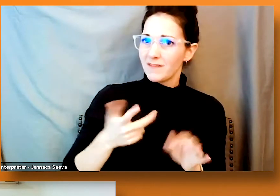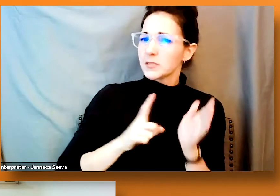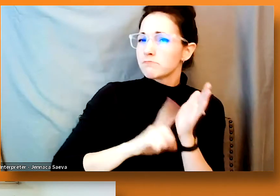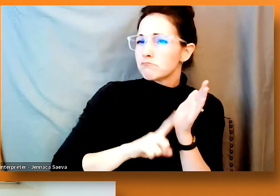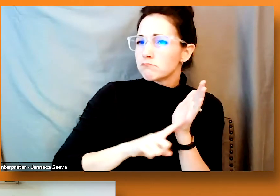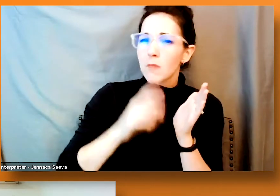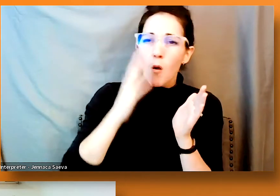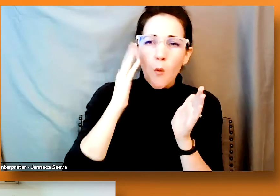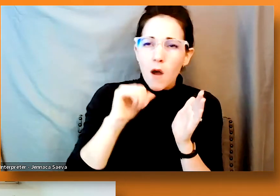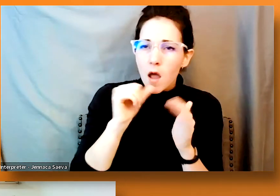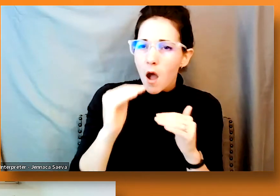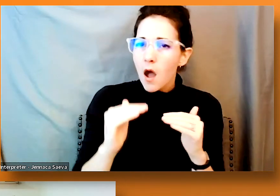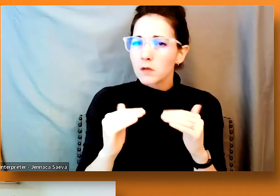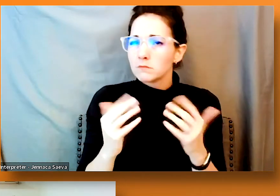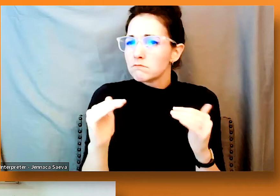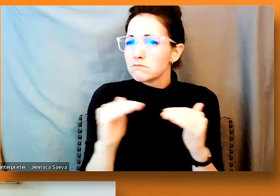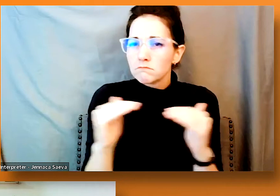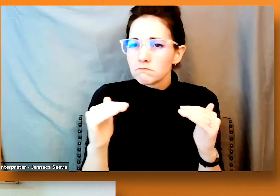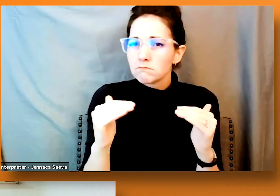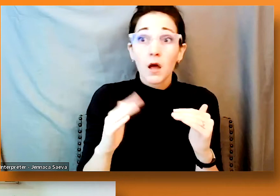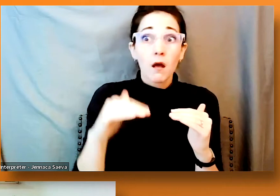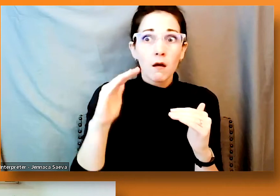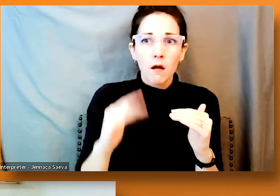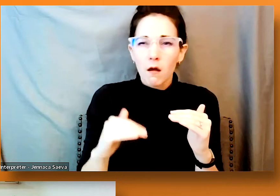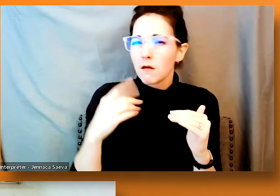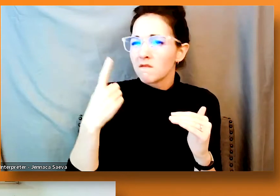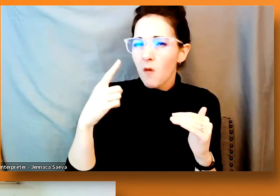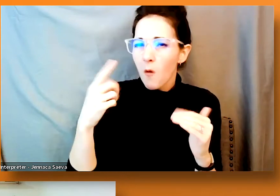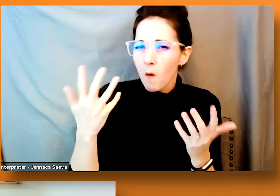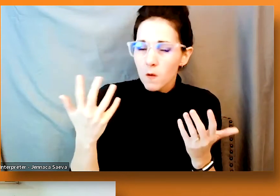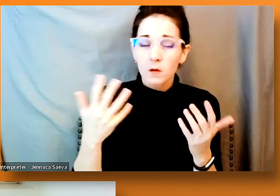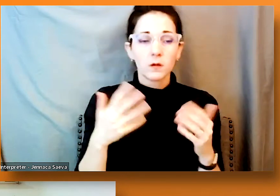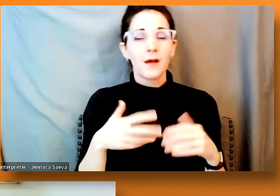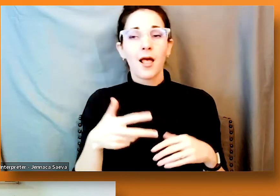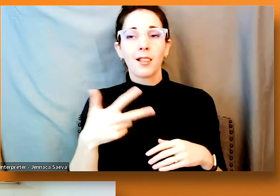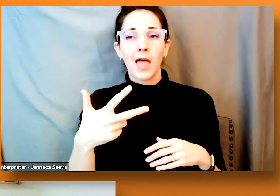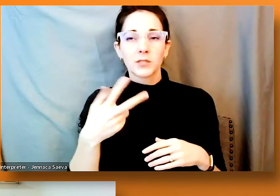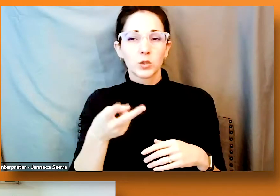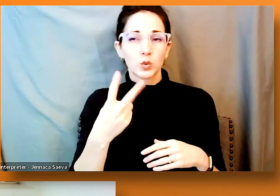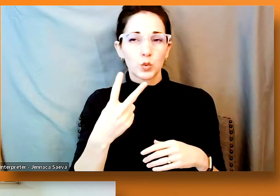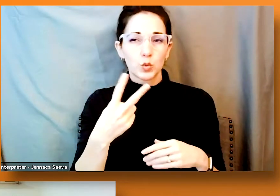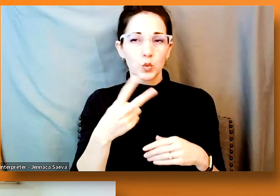And then those last two columns down at the bottom